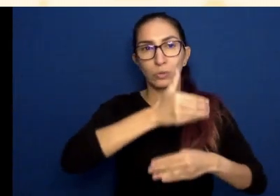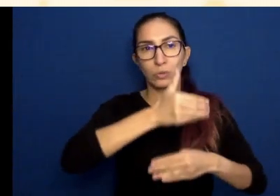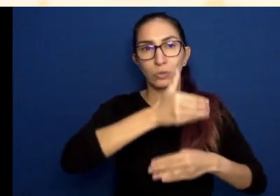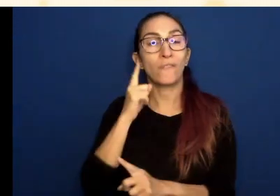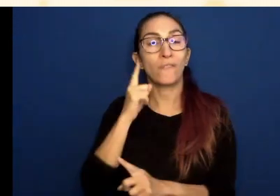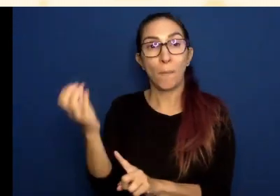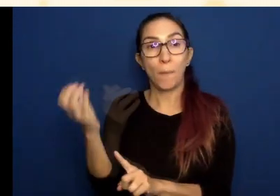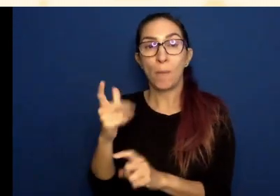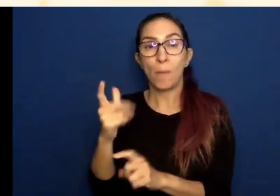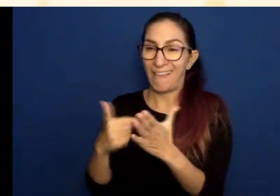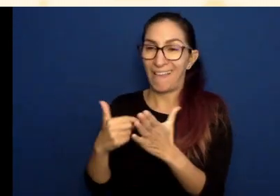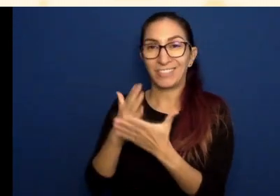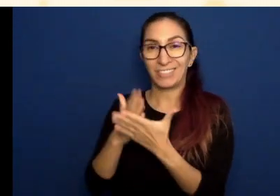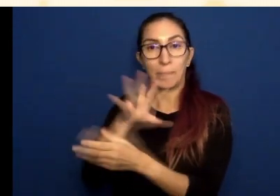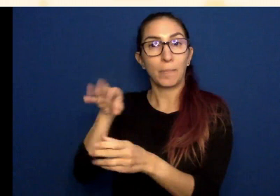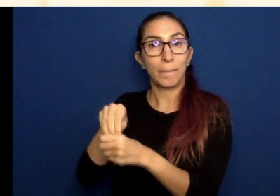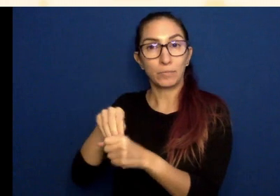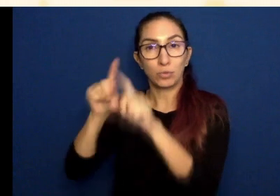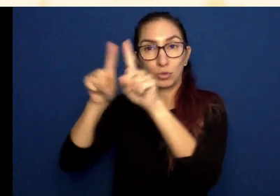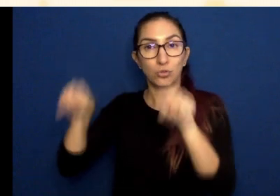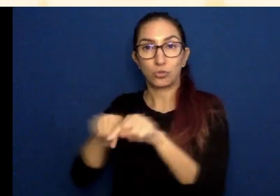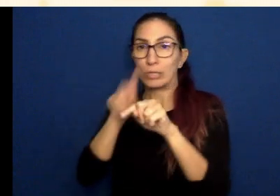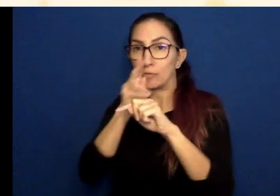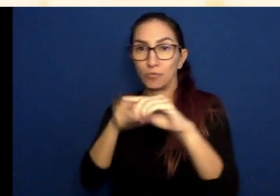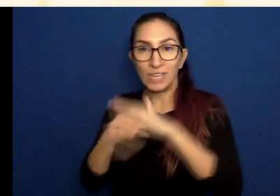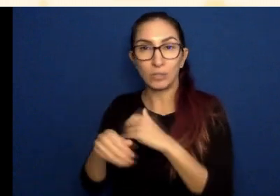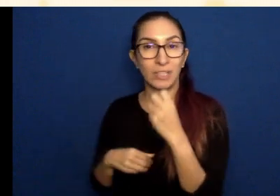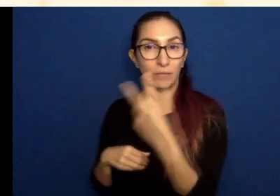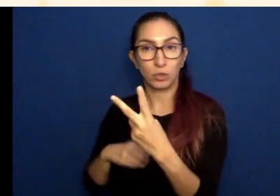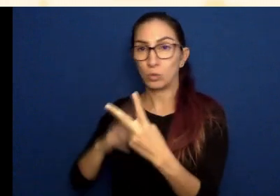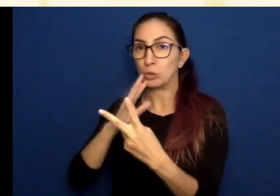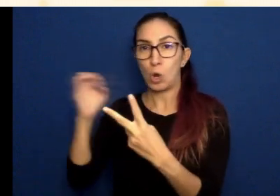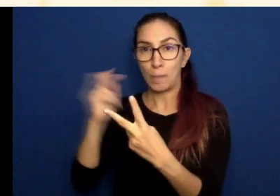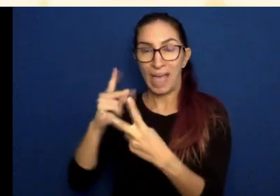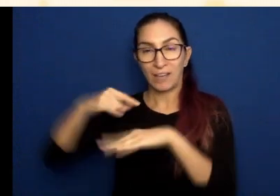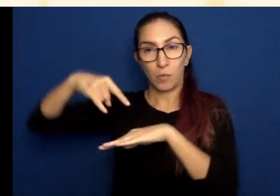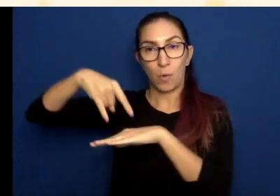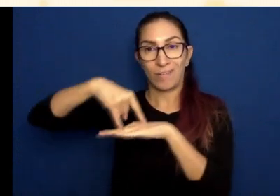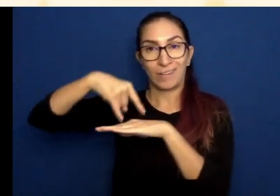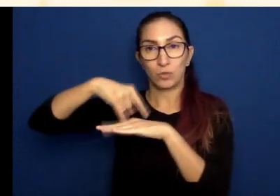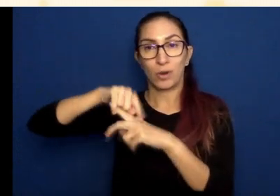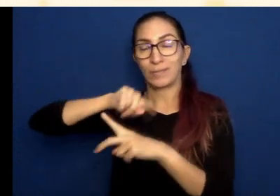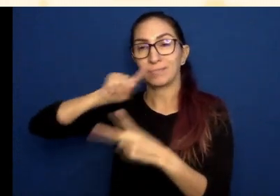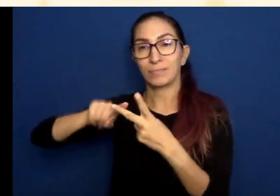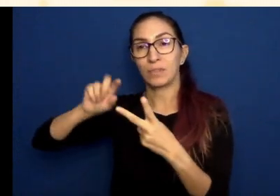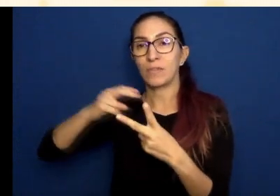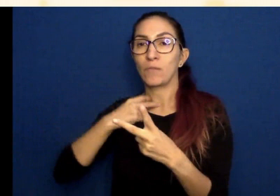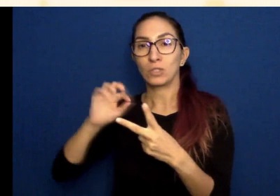There are some native ones like Voiceover on Mac, but not so much with Windows. Whereas when it comes to mobile devices,